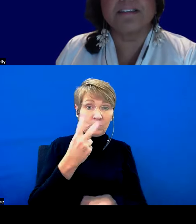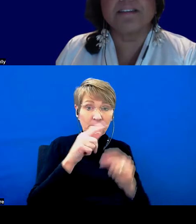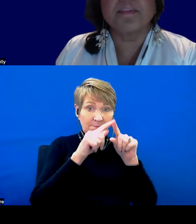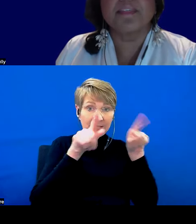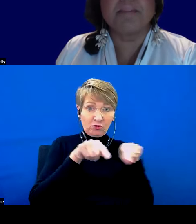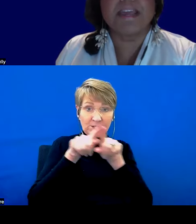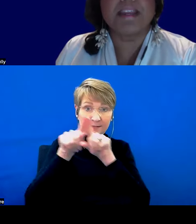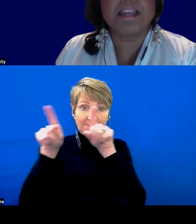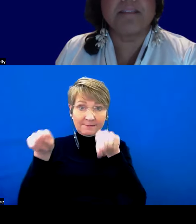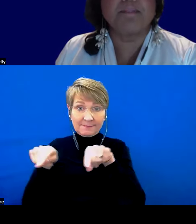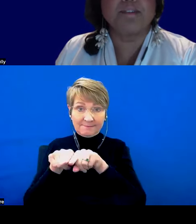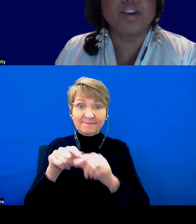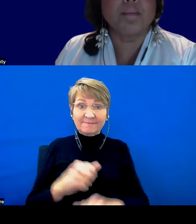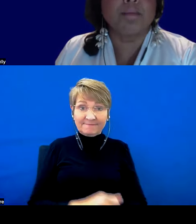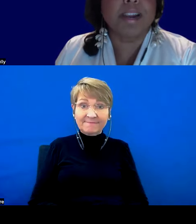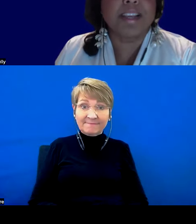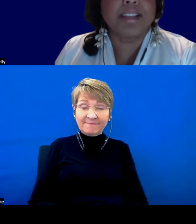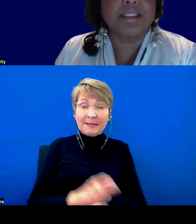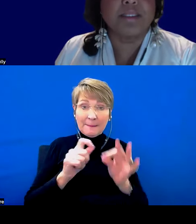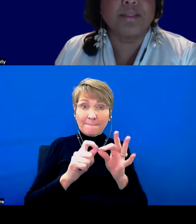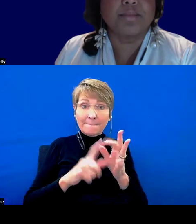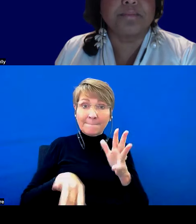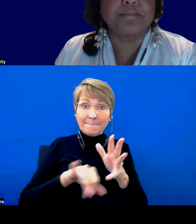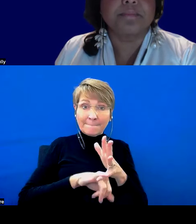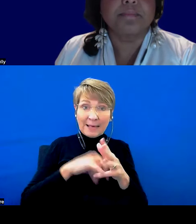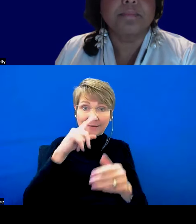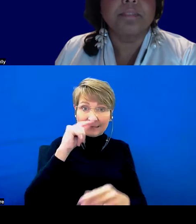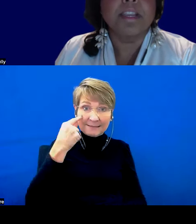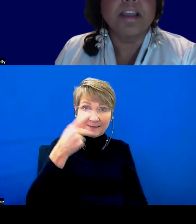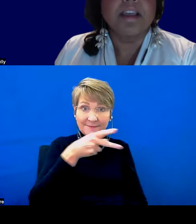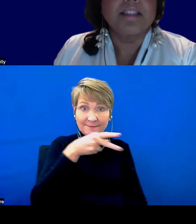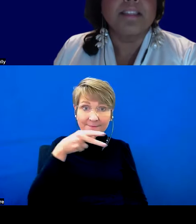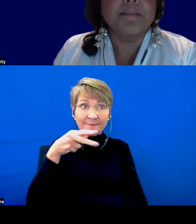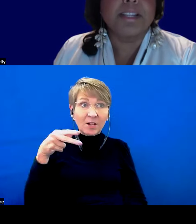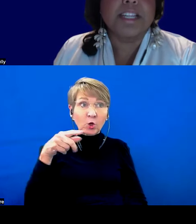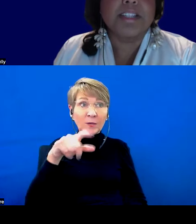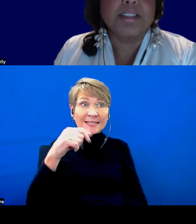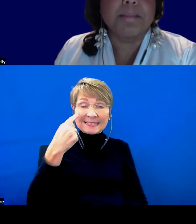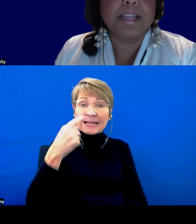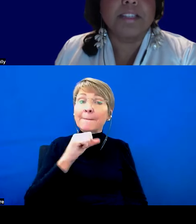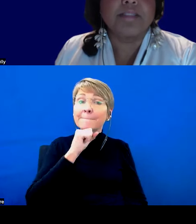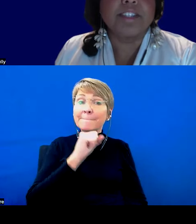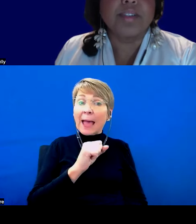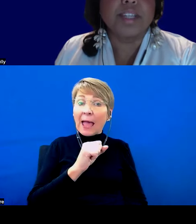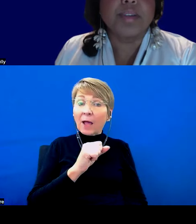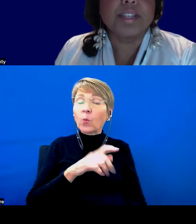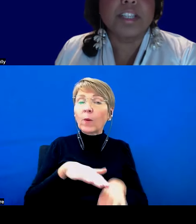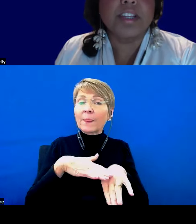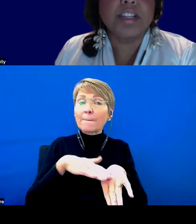with a man in a blue top riding his cycle. The simulations are based on visual acuity changes